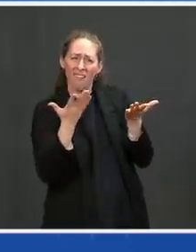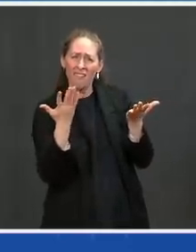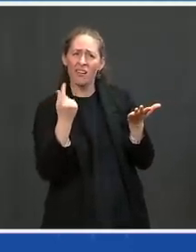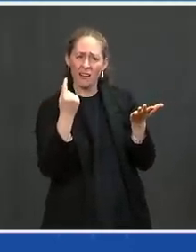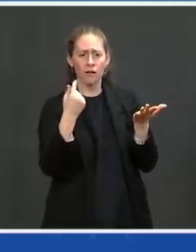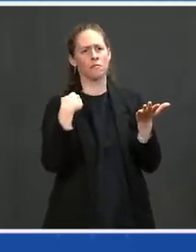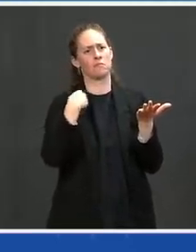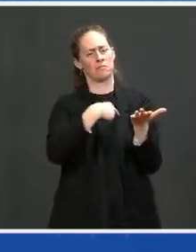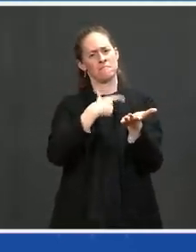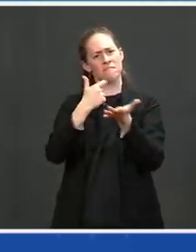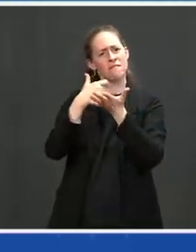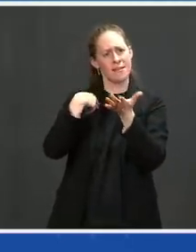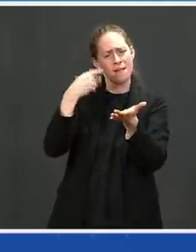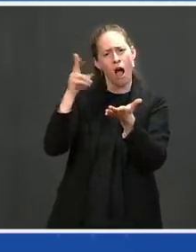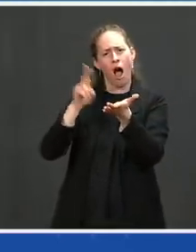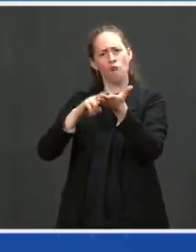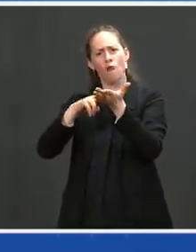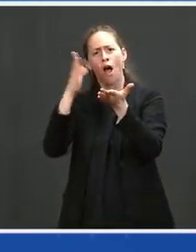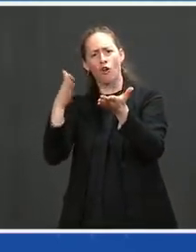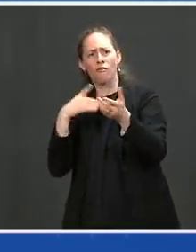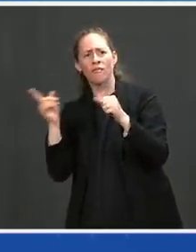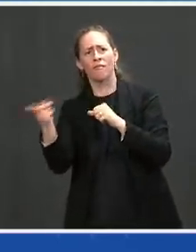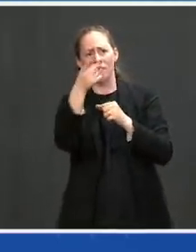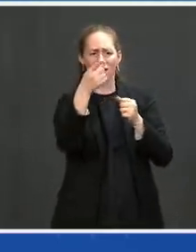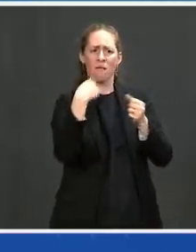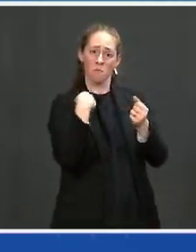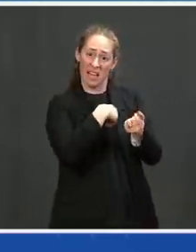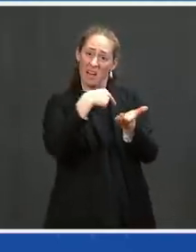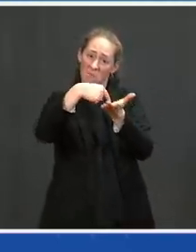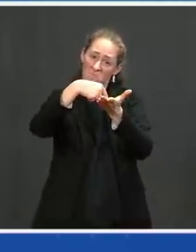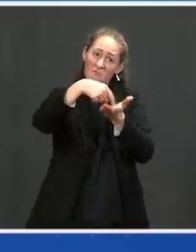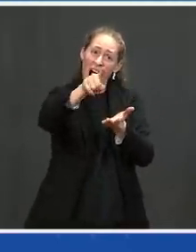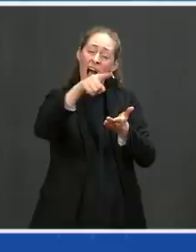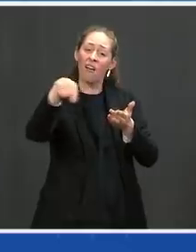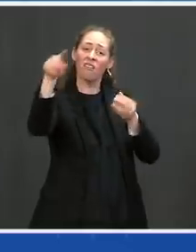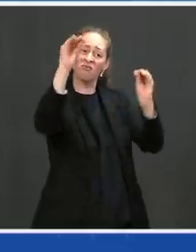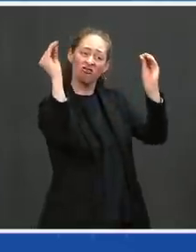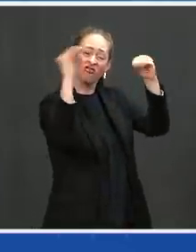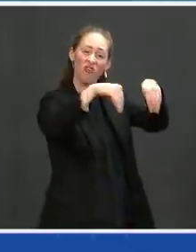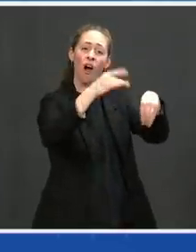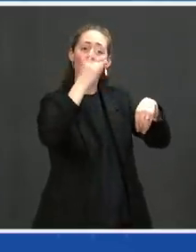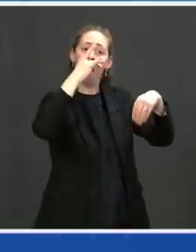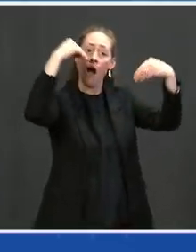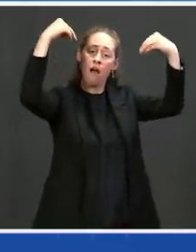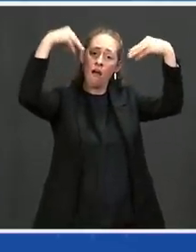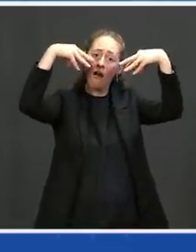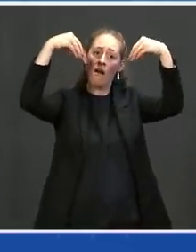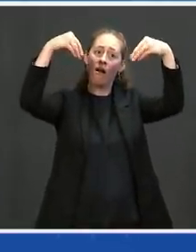We paid directly to the contractor; it did not go through the government. And violent crime significantly was reduced in that city.